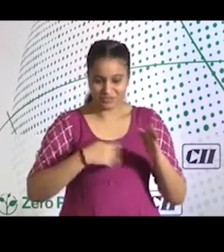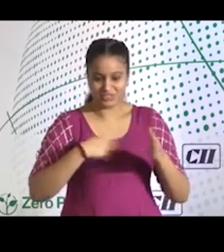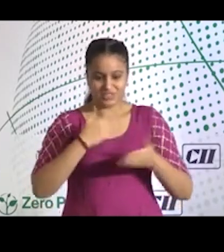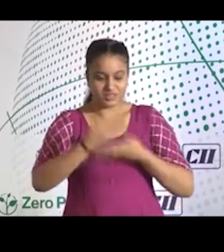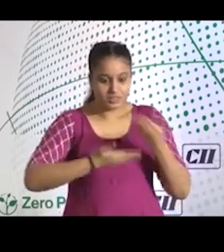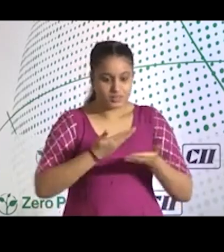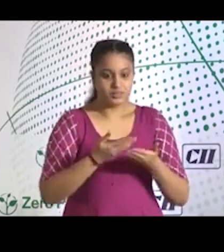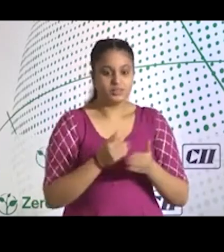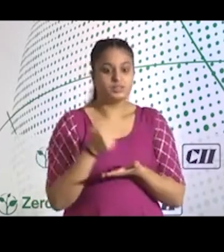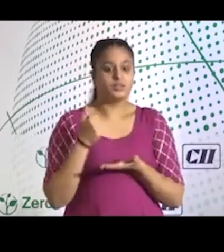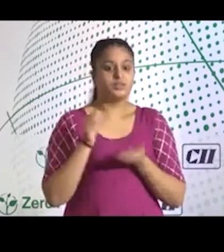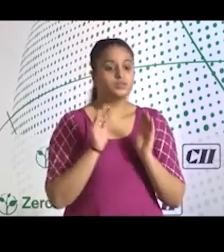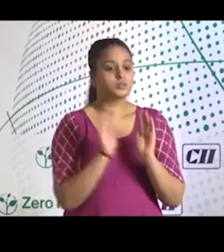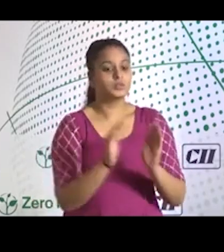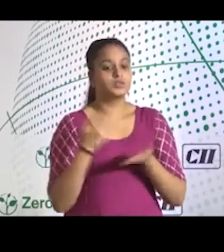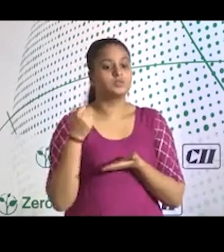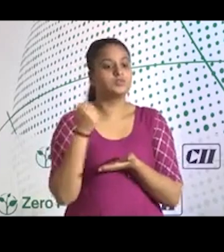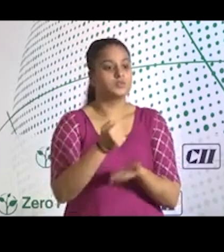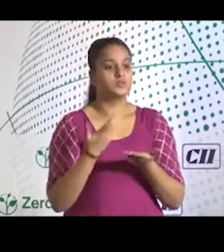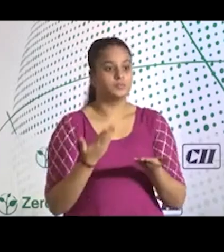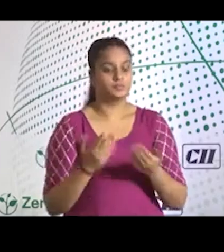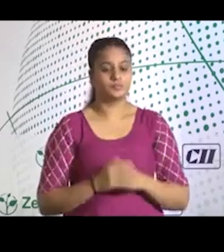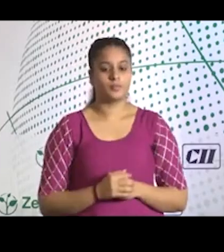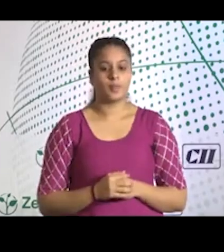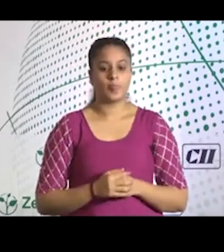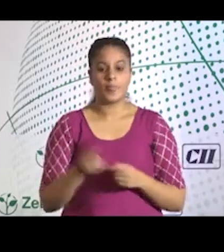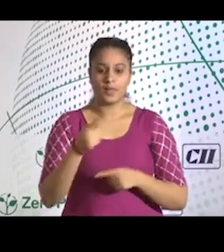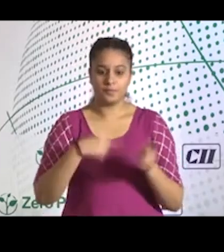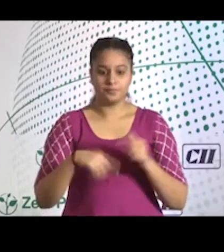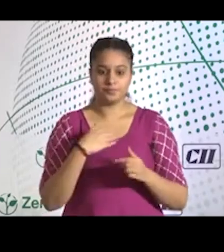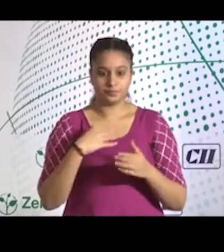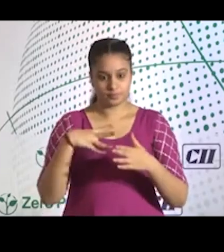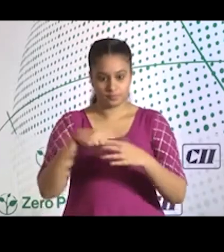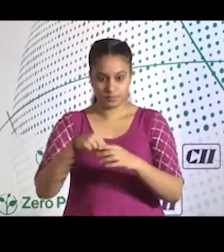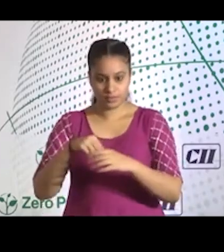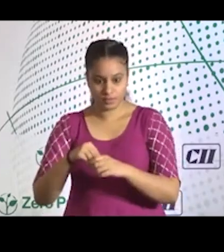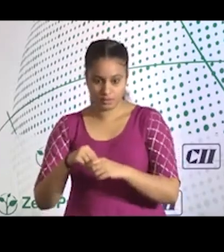And that can only happen when we have an inclusive workforce